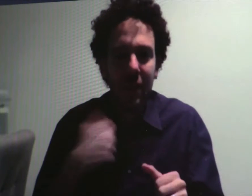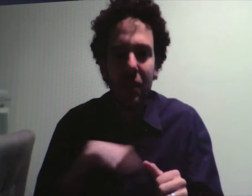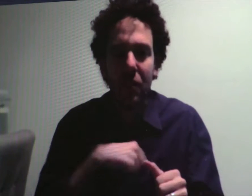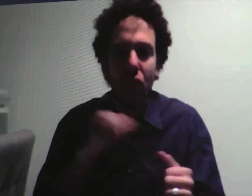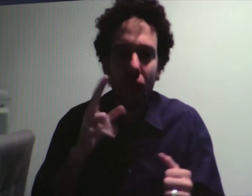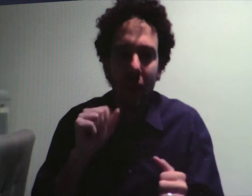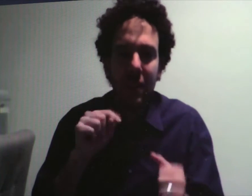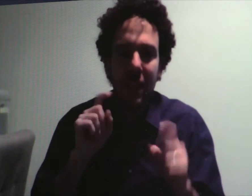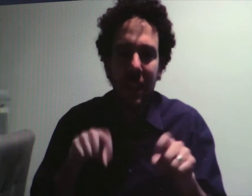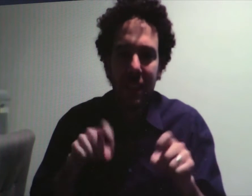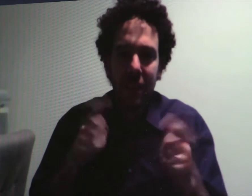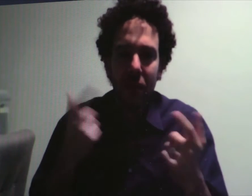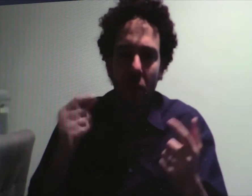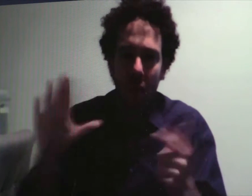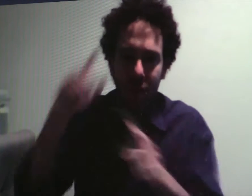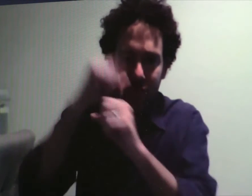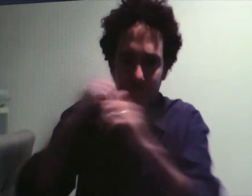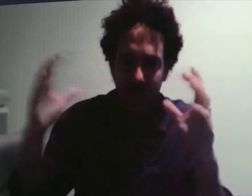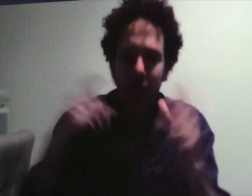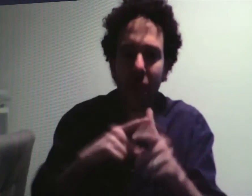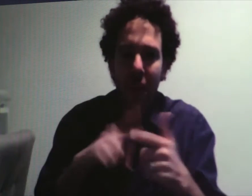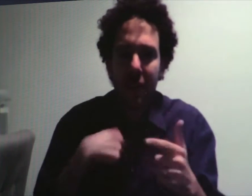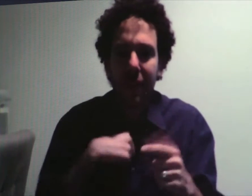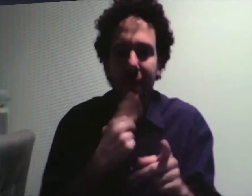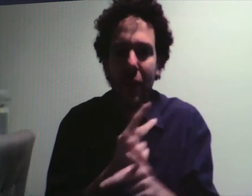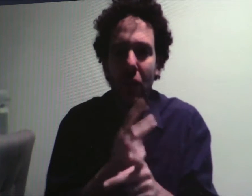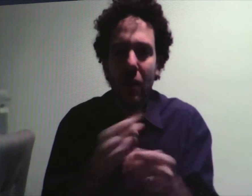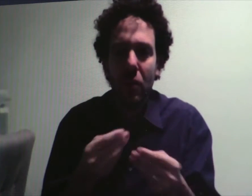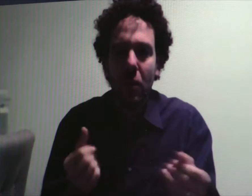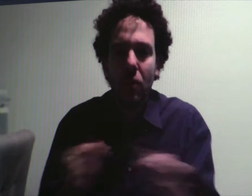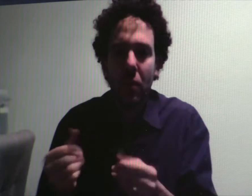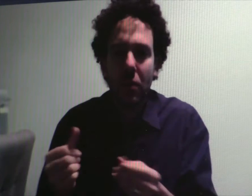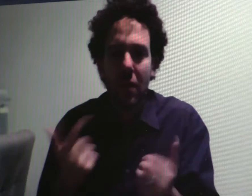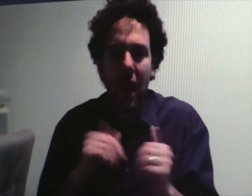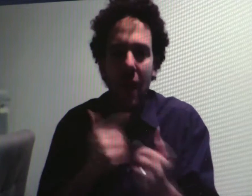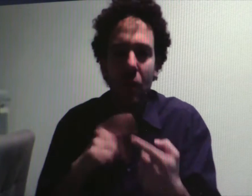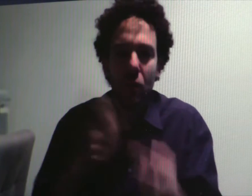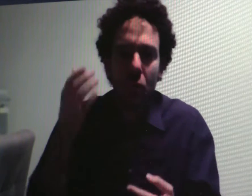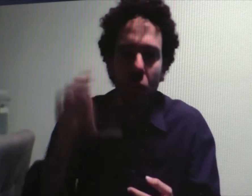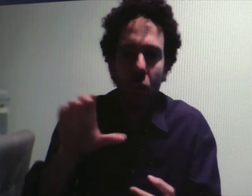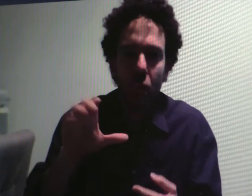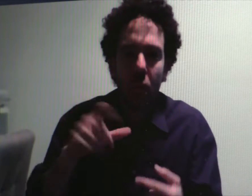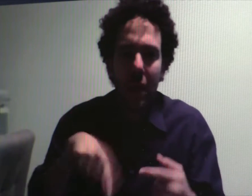we just need their vision and concept, to figure out the solutions, such as how to cue with the actors.